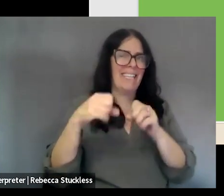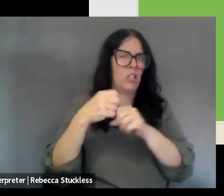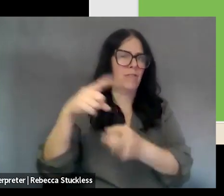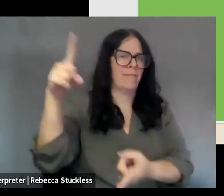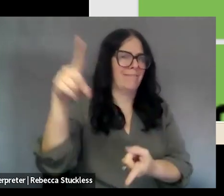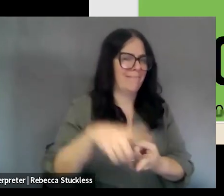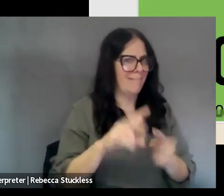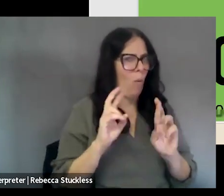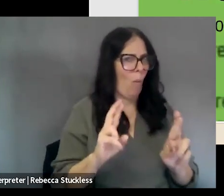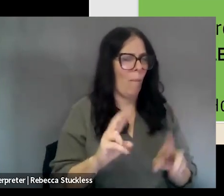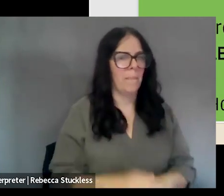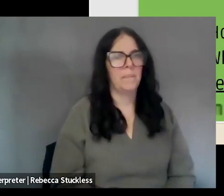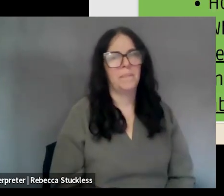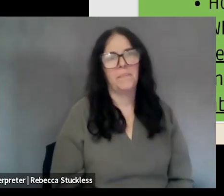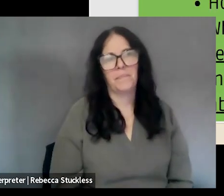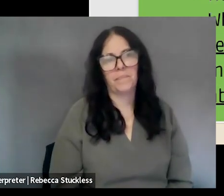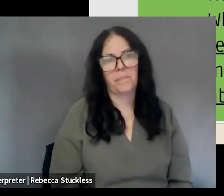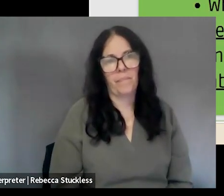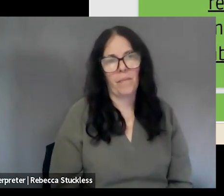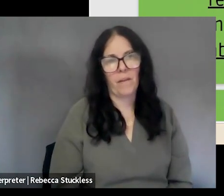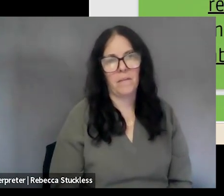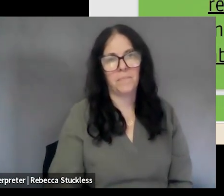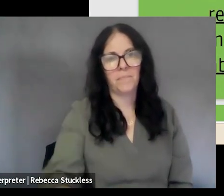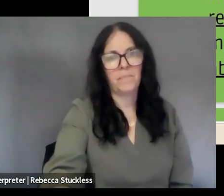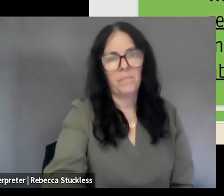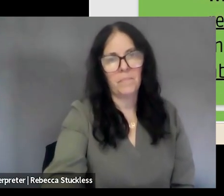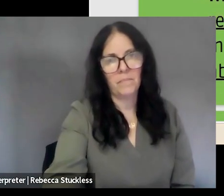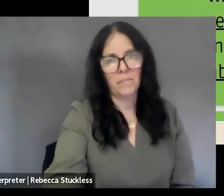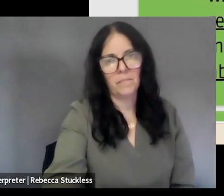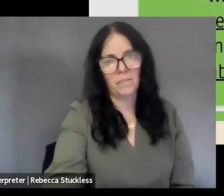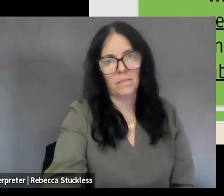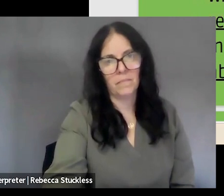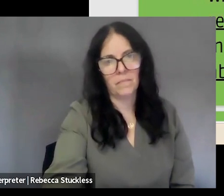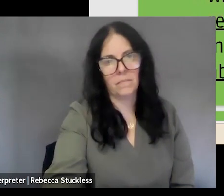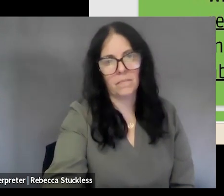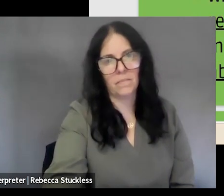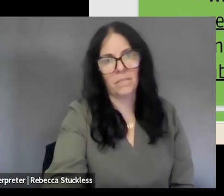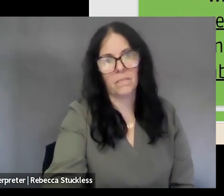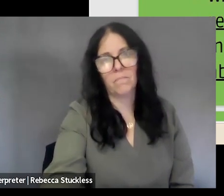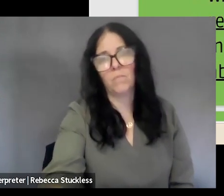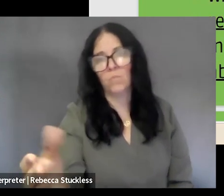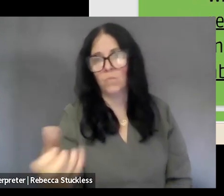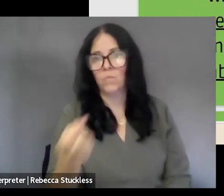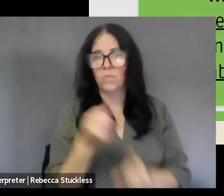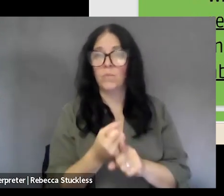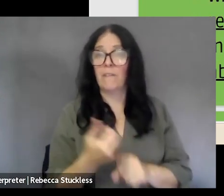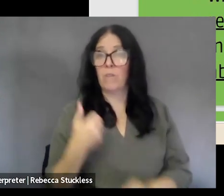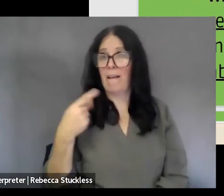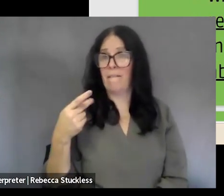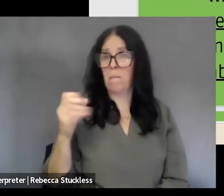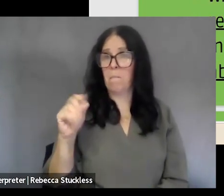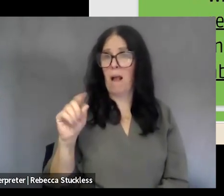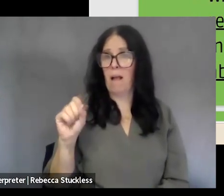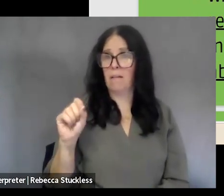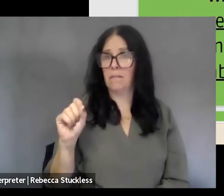please. All right, so you have POTS, what the heck do you do if you're working and trying